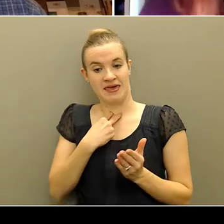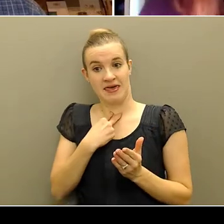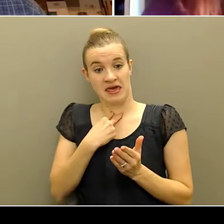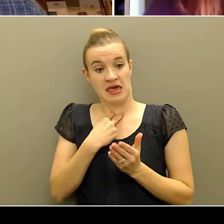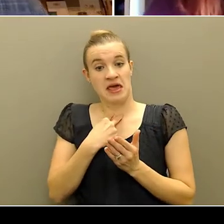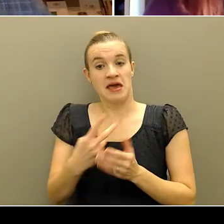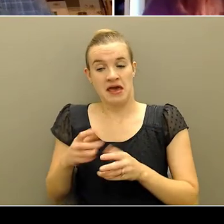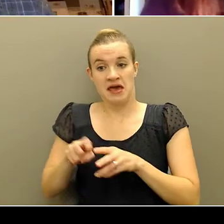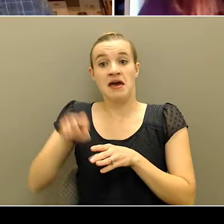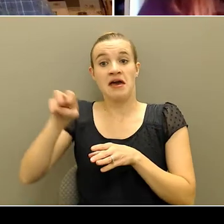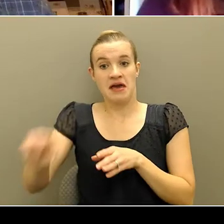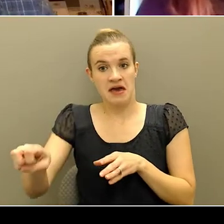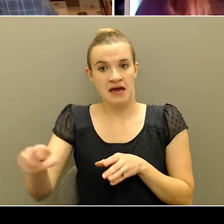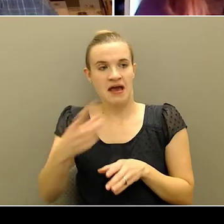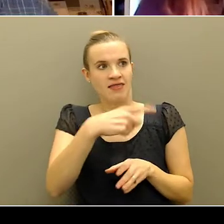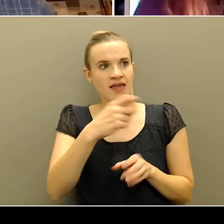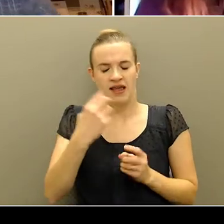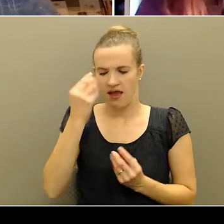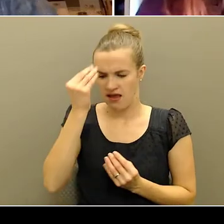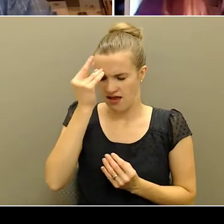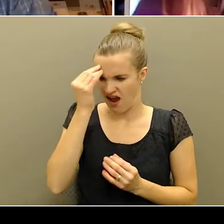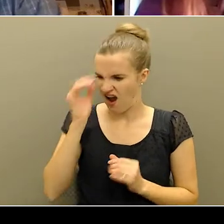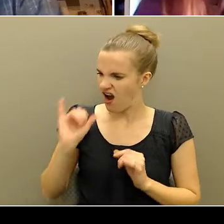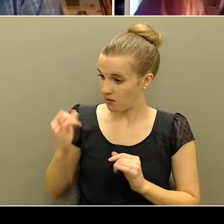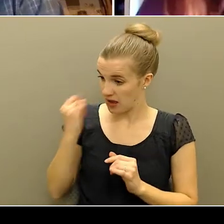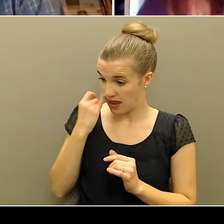I'm gonna be like out mobbing in the wilderness, you know, in my power chair,